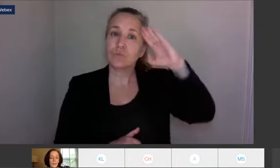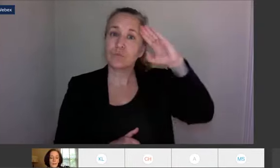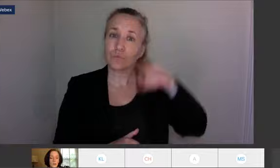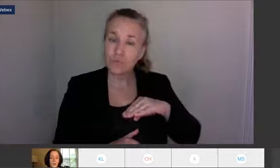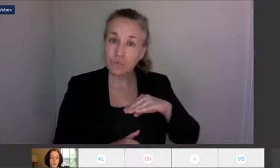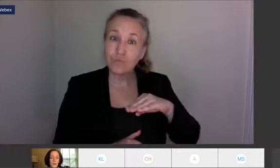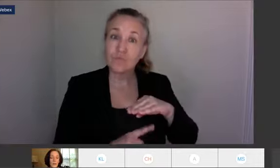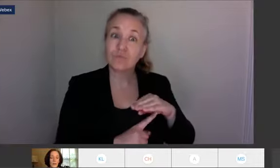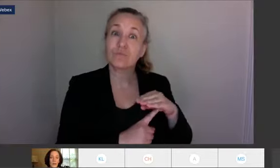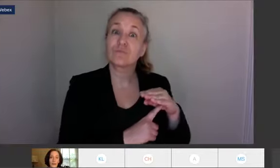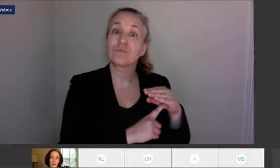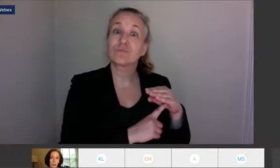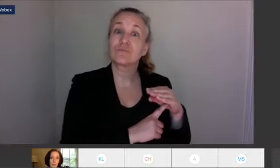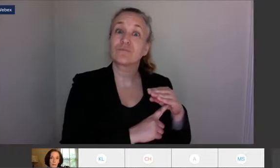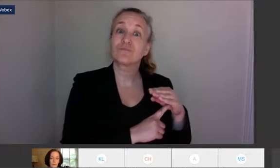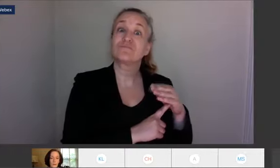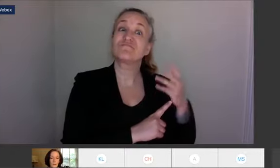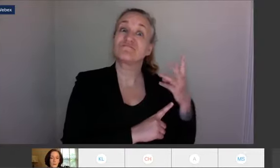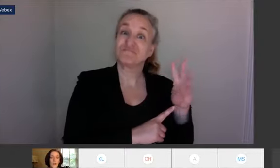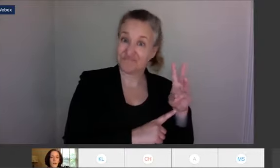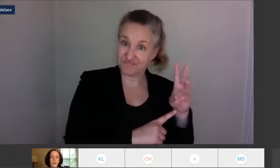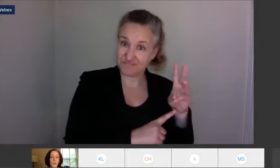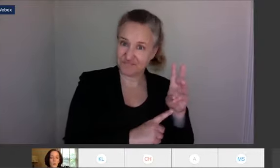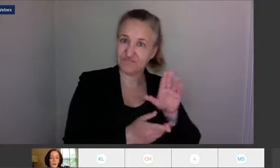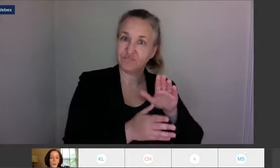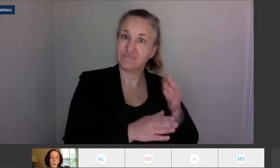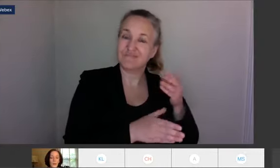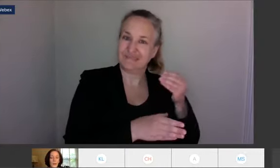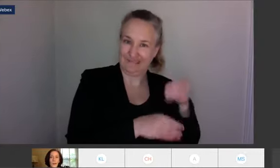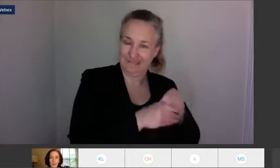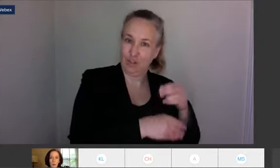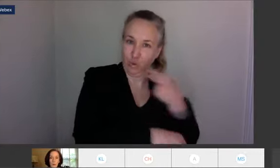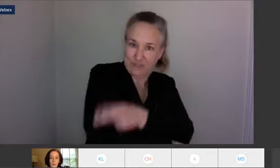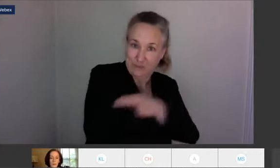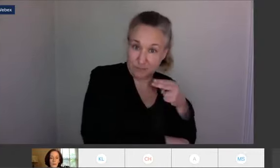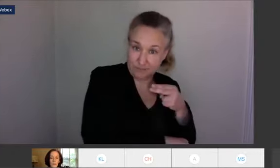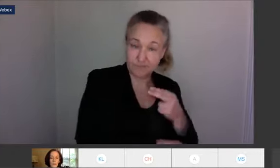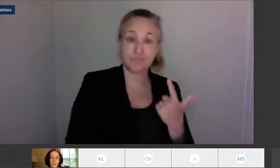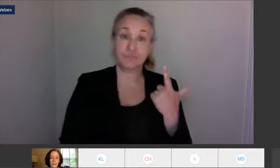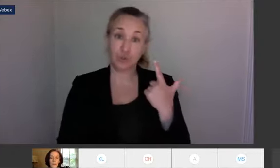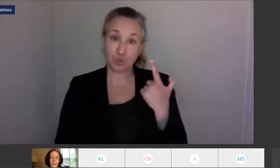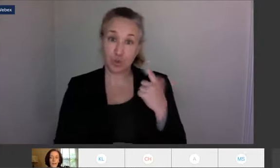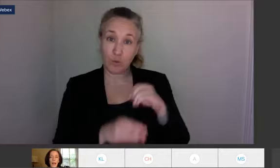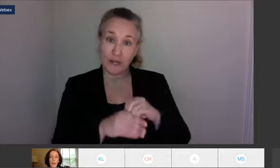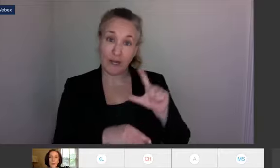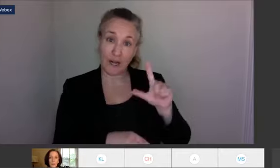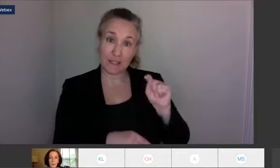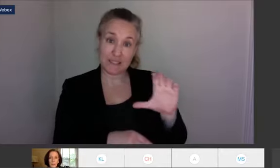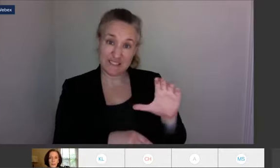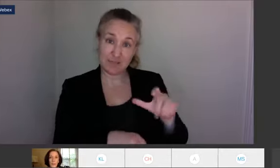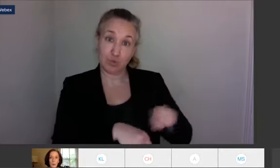individuals died in a hospital 21 in a long-term care facility and 3 in a